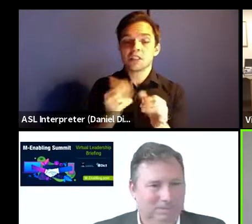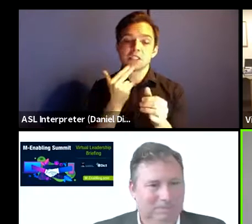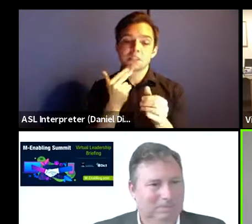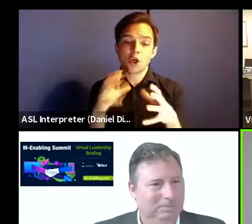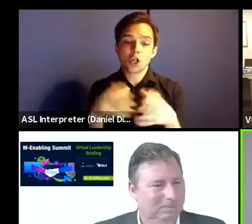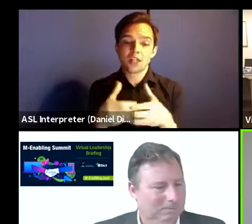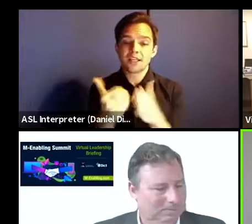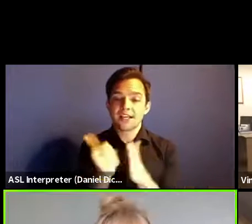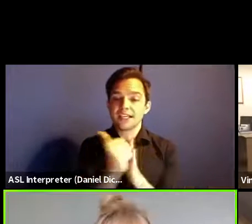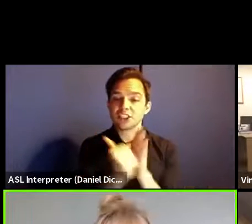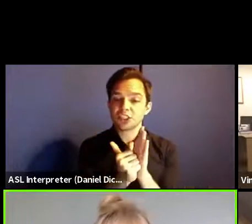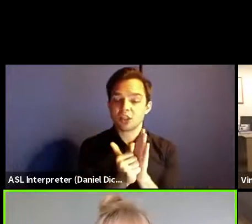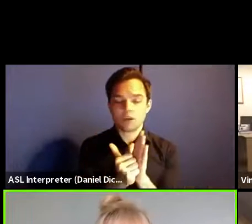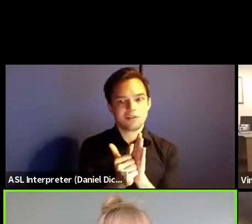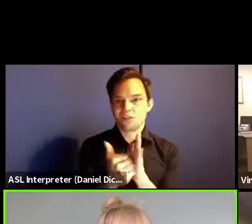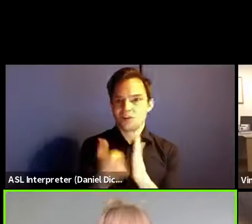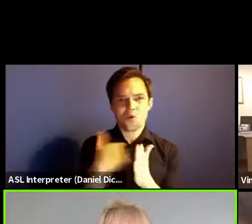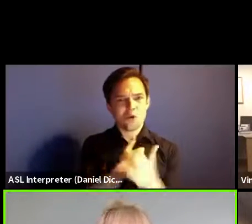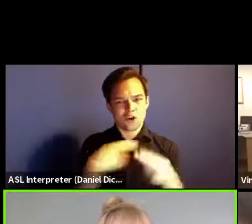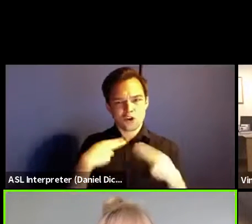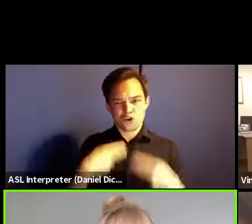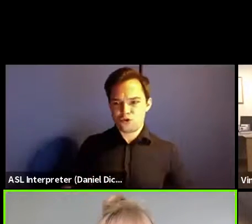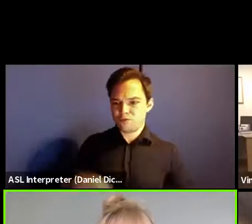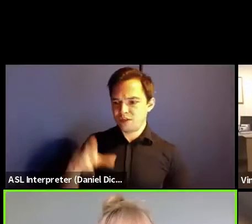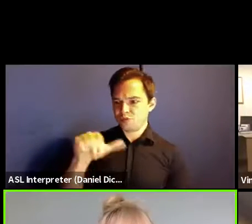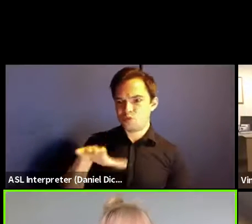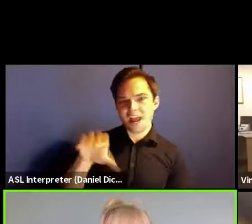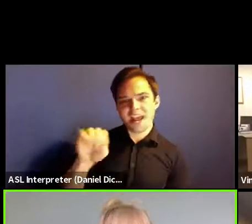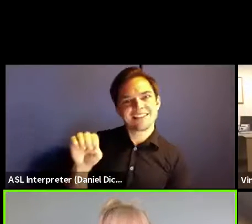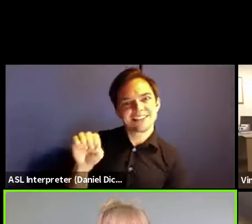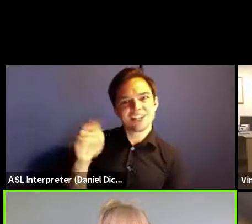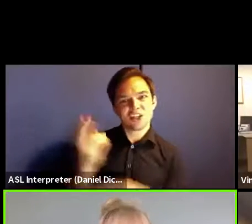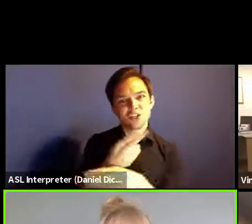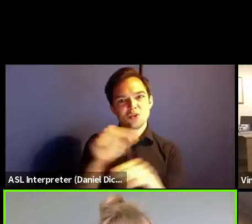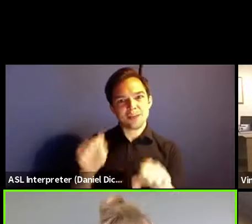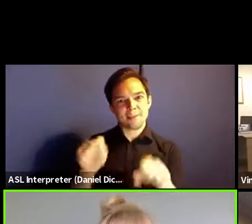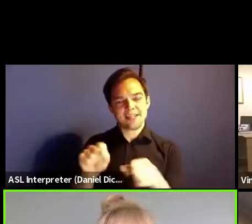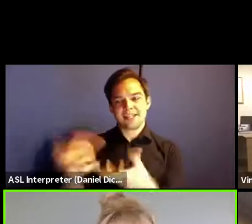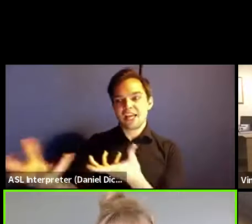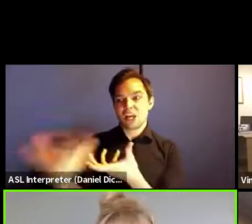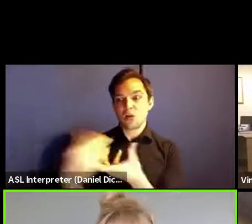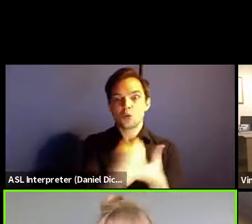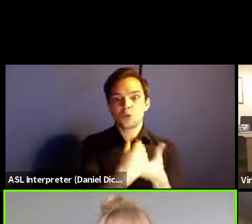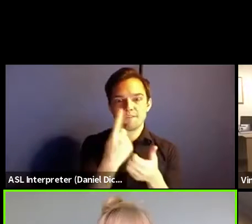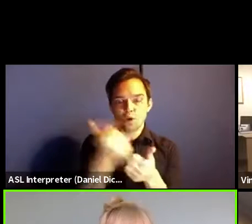We are the human race. This is about usability and inclusion for all of us.